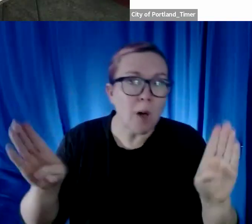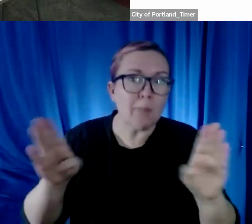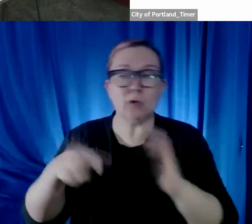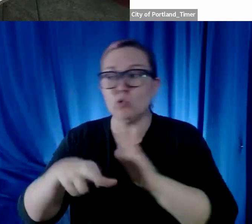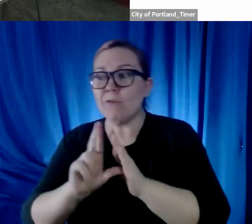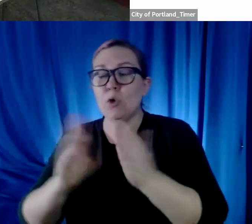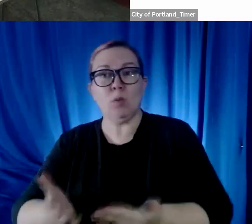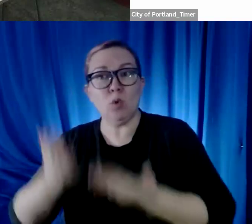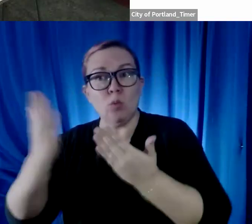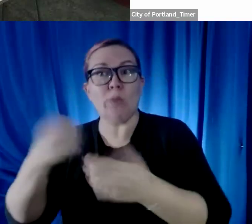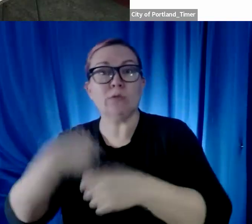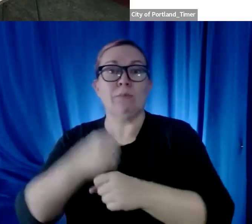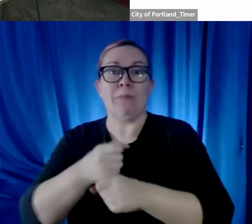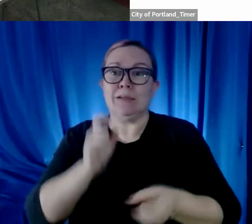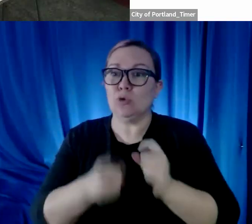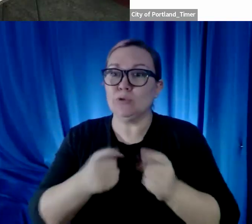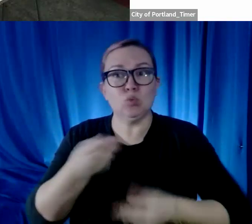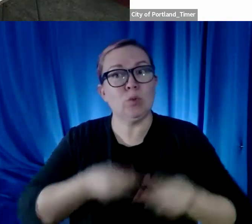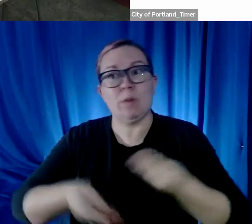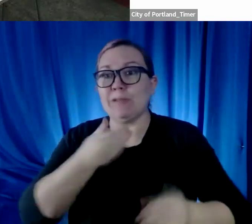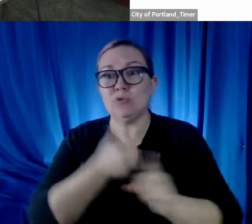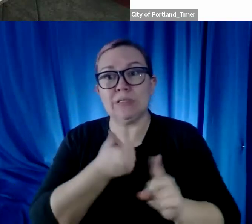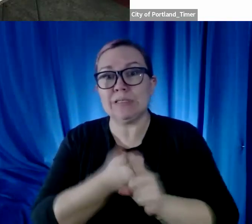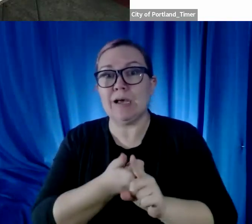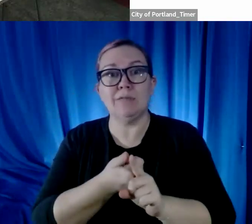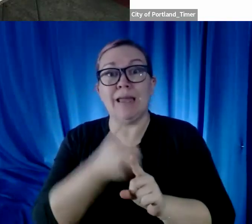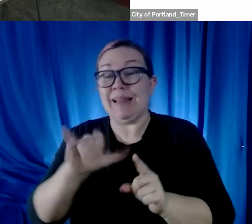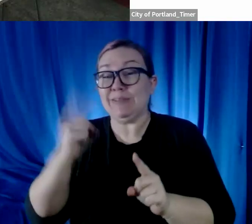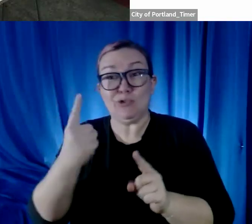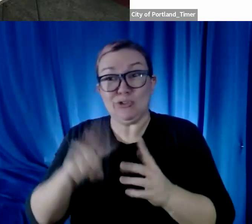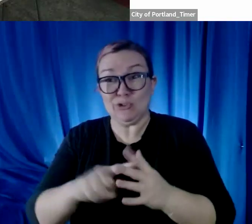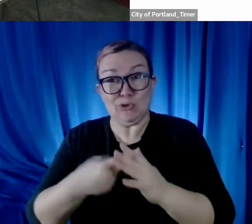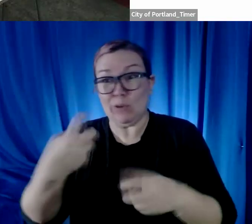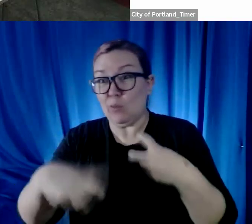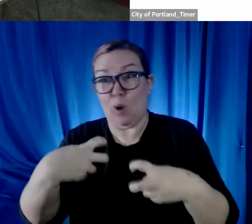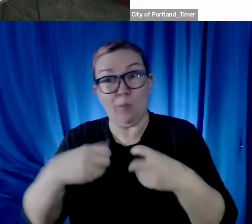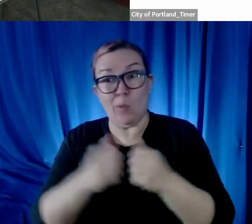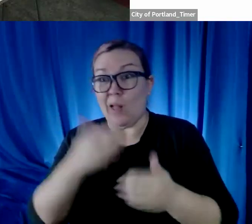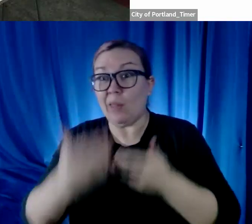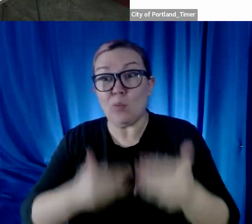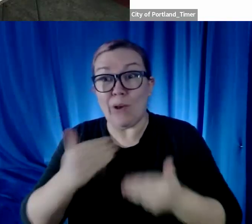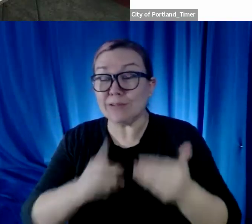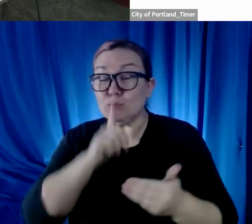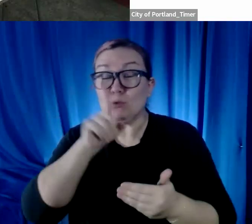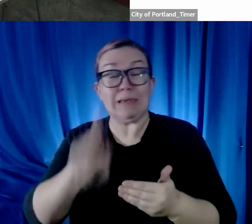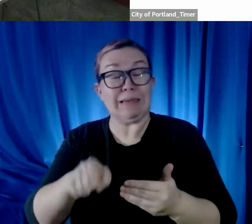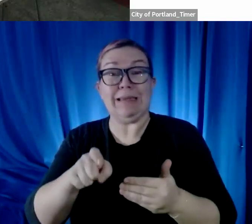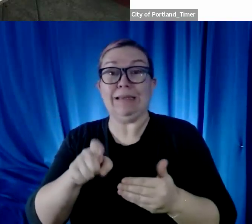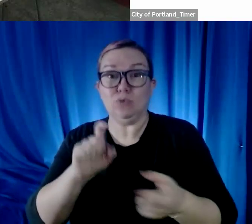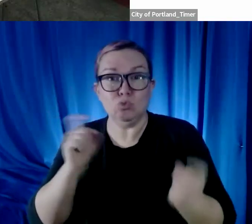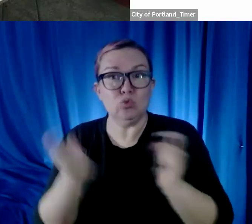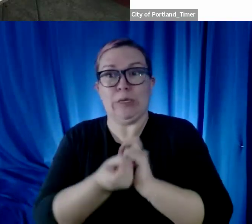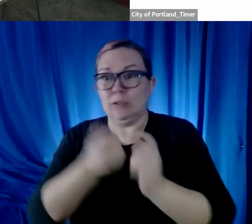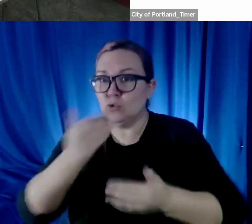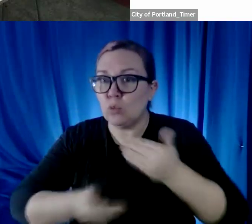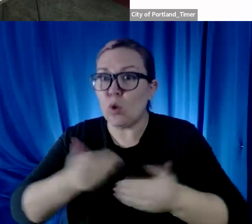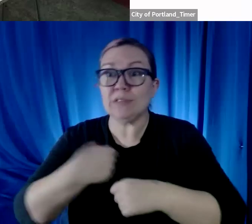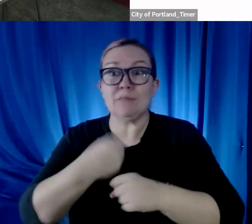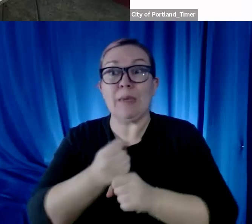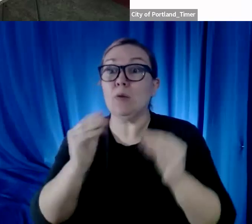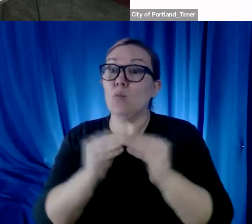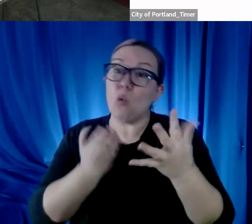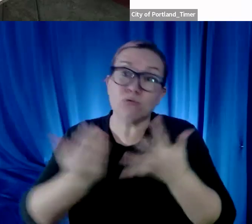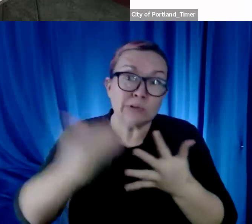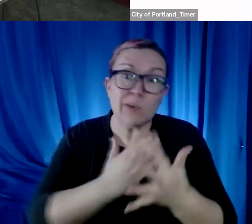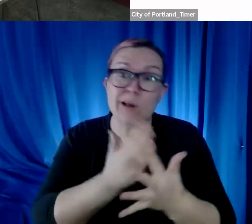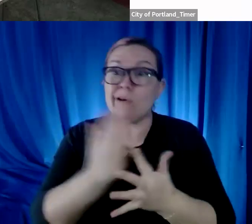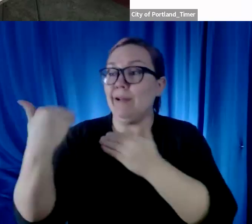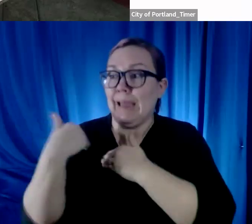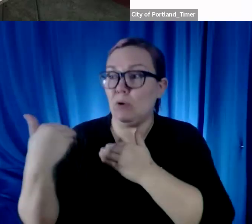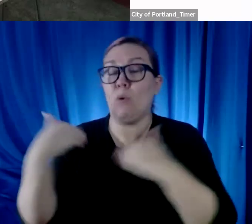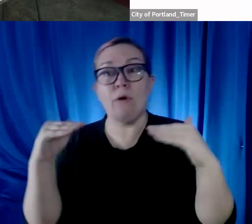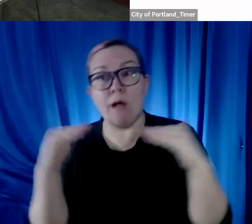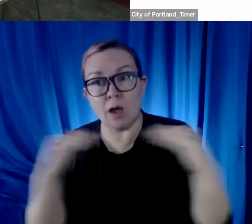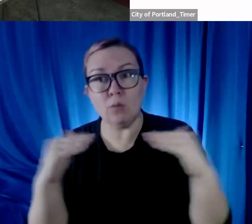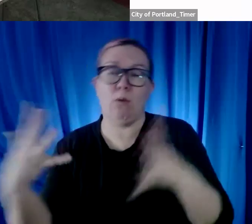And make changes to the budget. And that's just the start of the problem with the process. We need to transform the budget process and make it more transparent, accountable, equitable, and participatory for everyone.